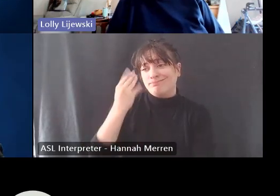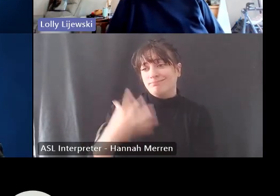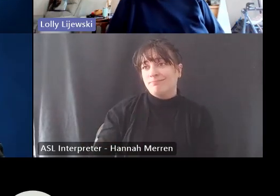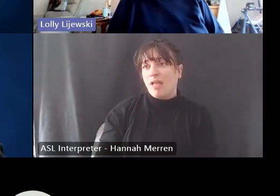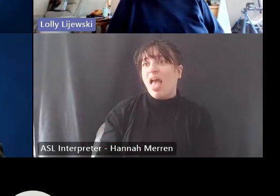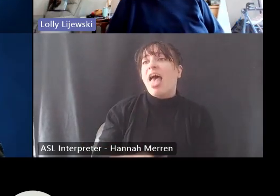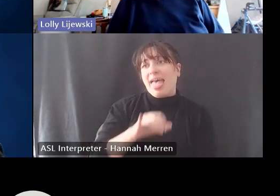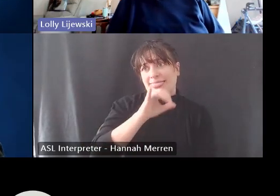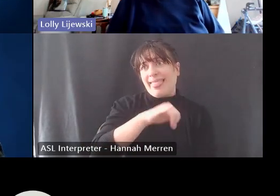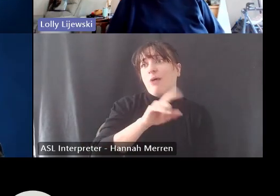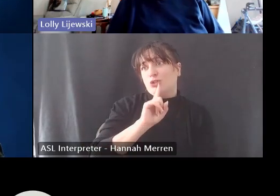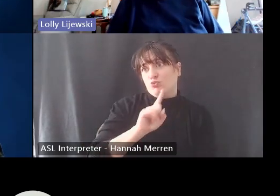Thank you.